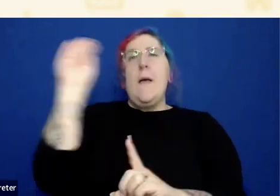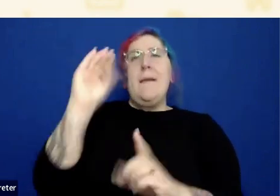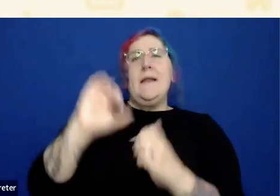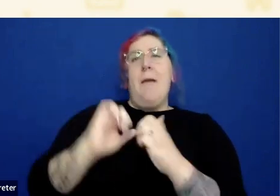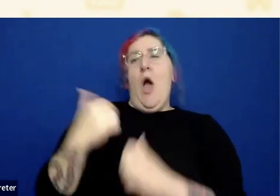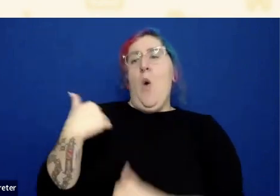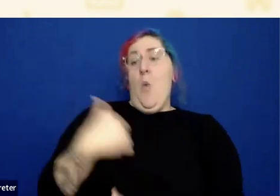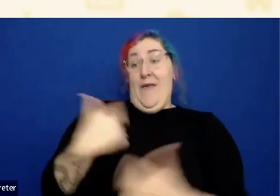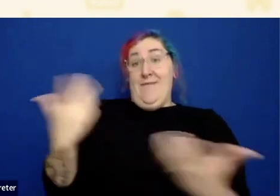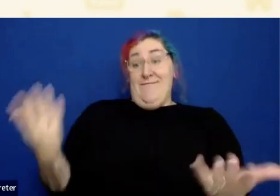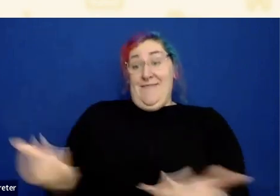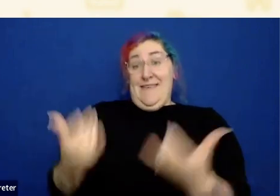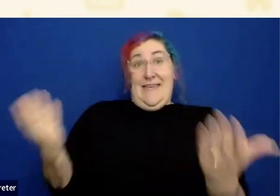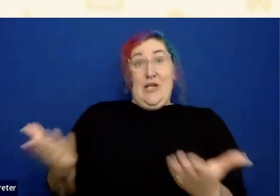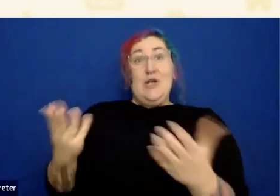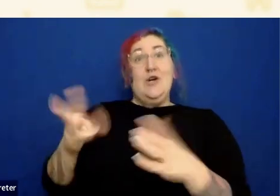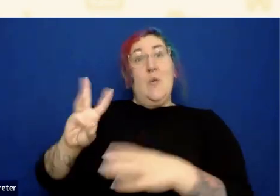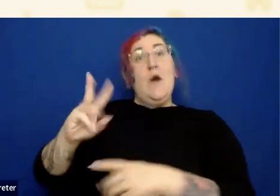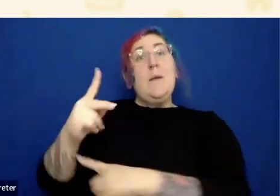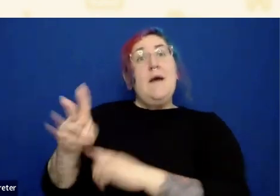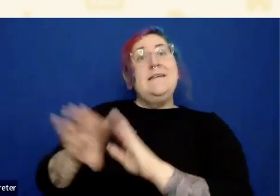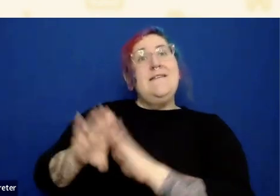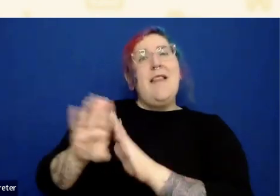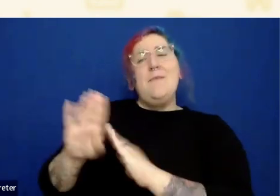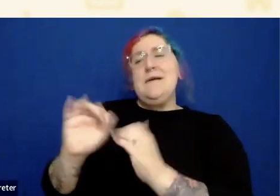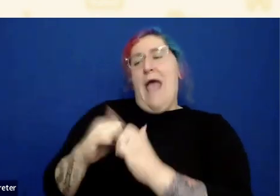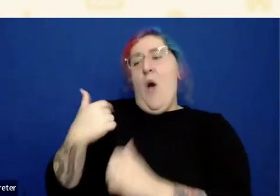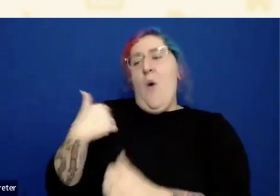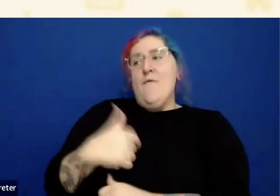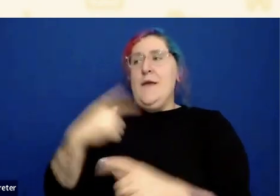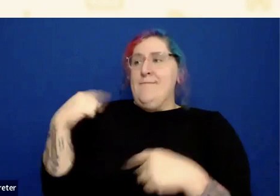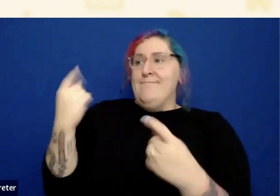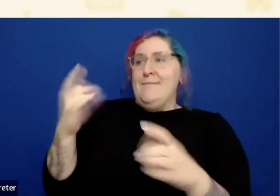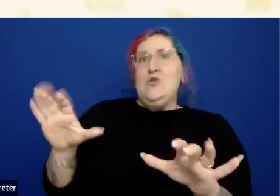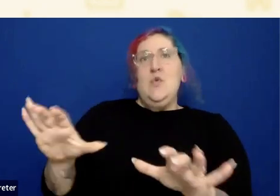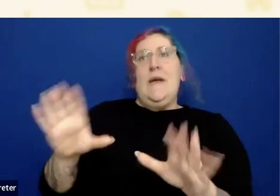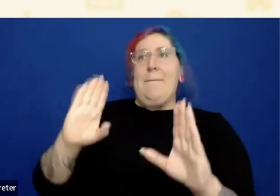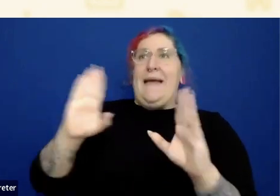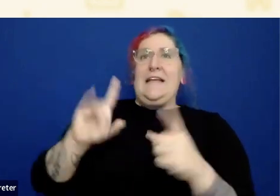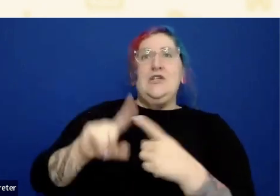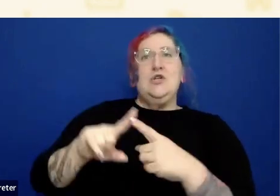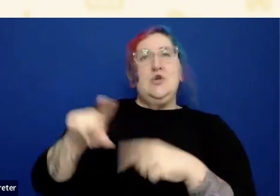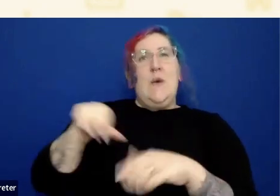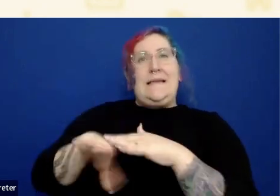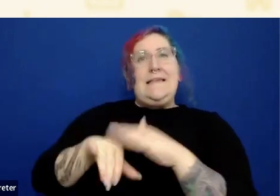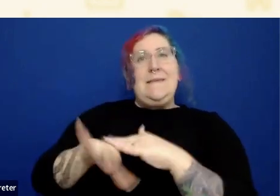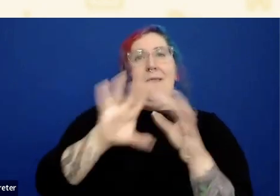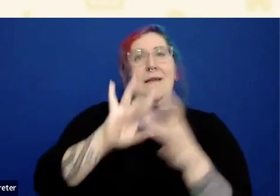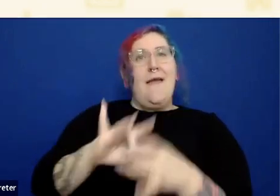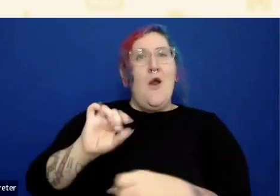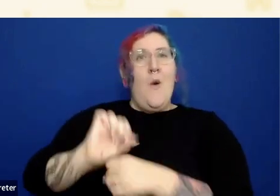Yes. I would say that based on the sites I've looked at,